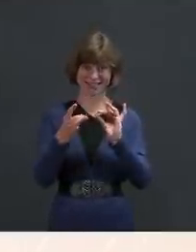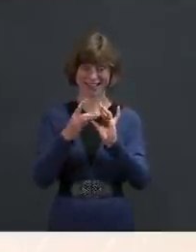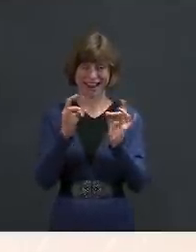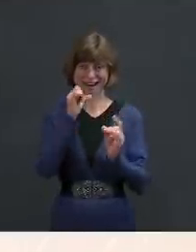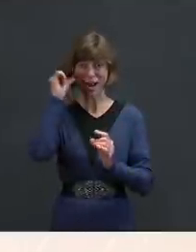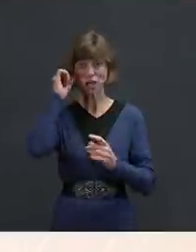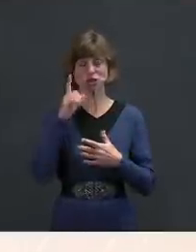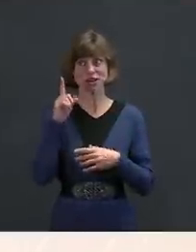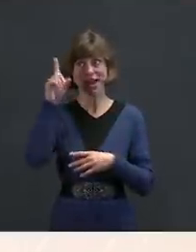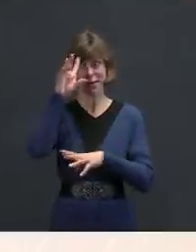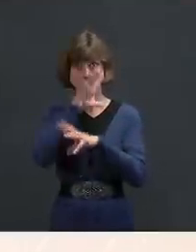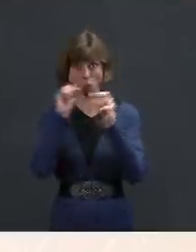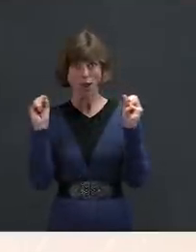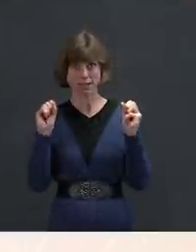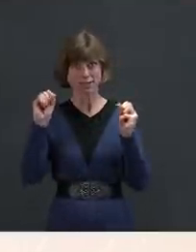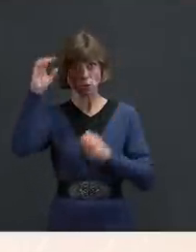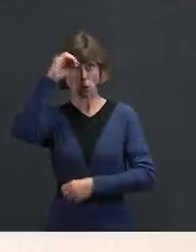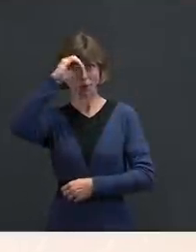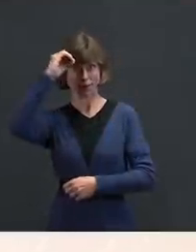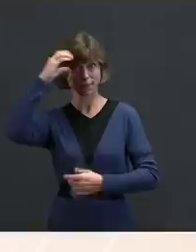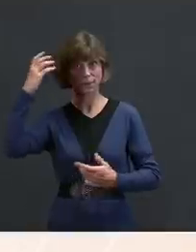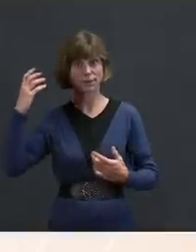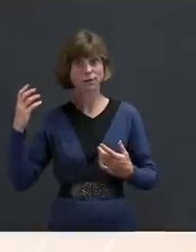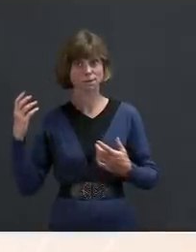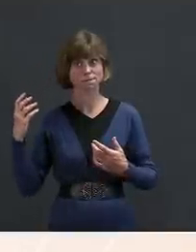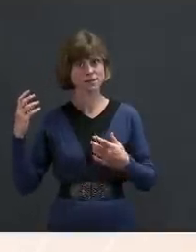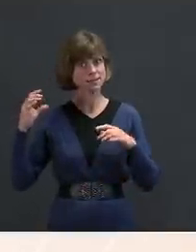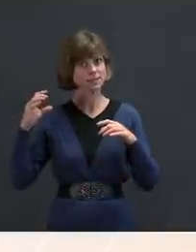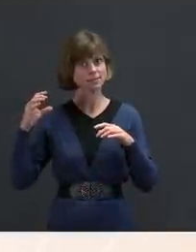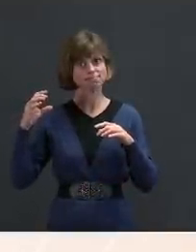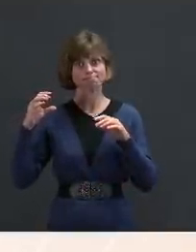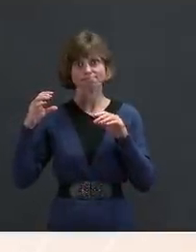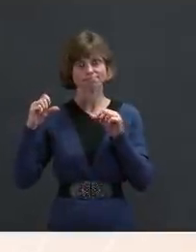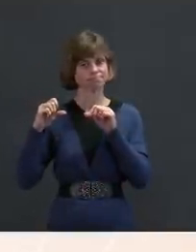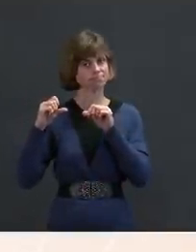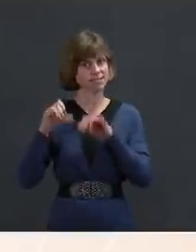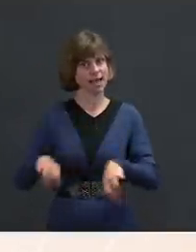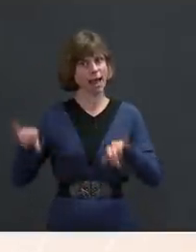the President's view has been consistent and clear: that every woman coming forward